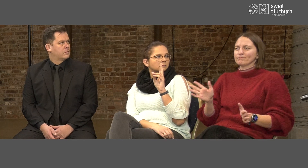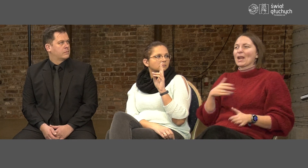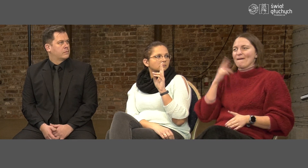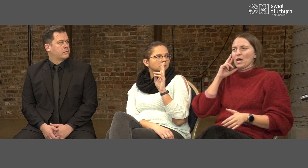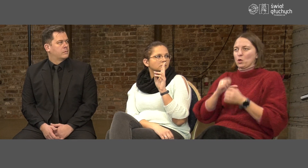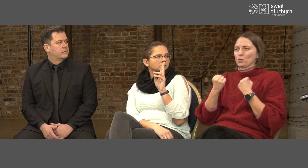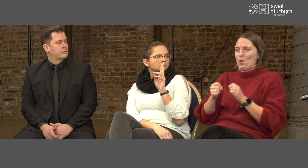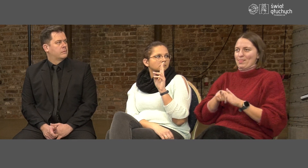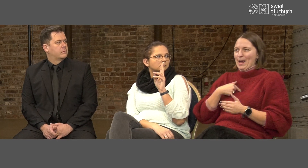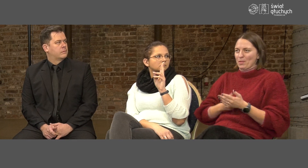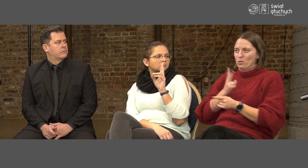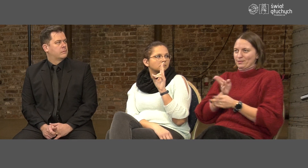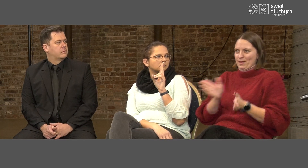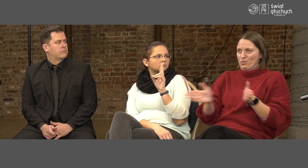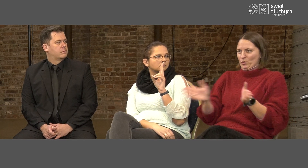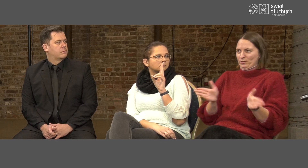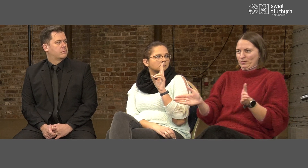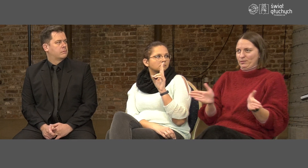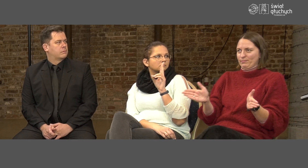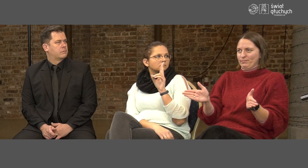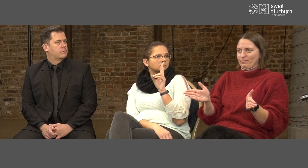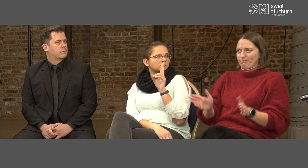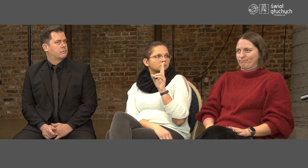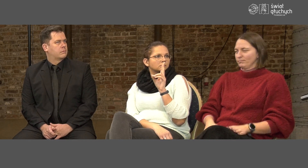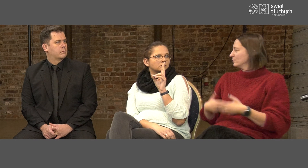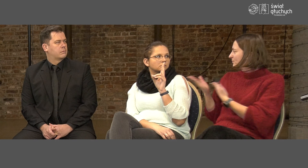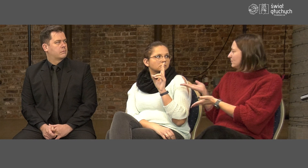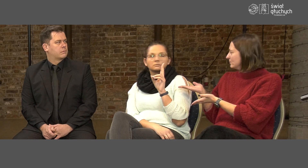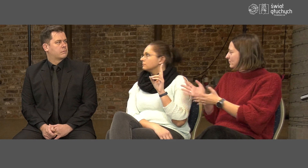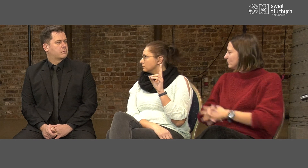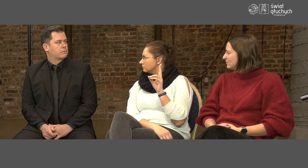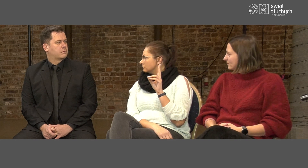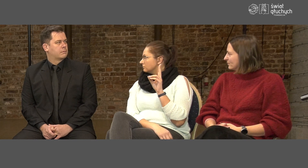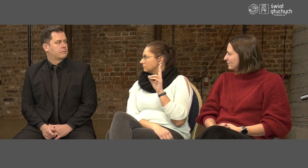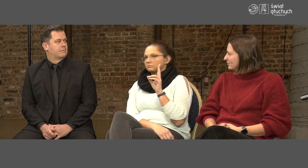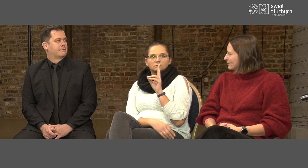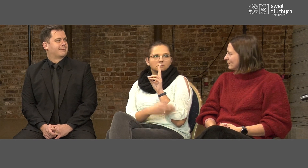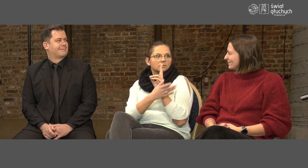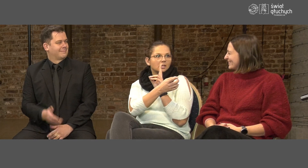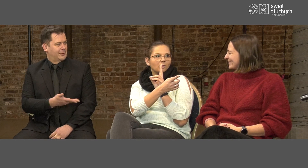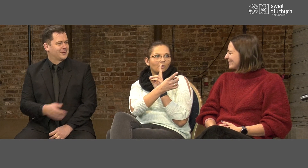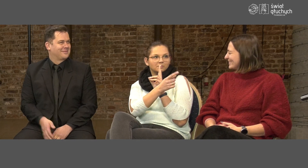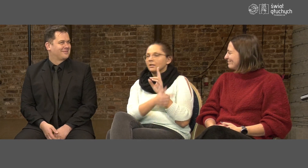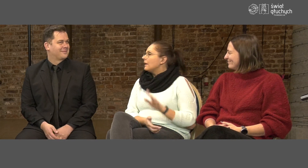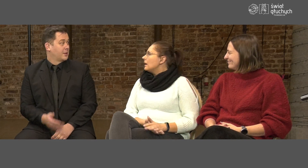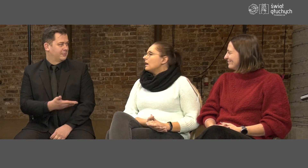But for me, access to both worlds is difficult. Please. [Tomek] Please.